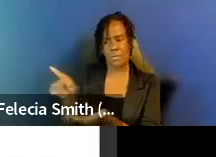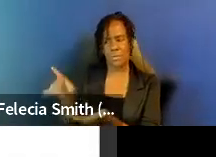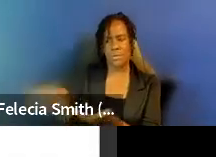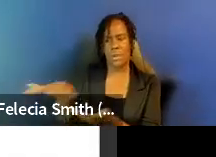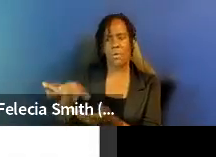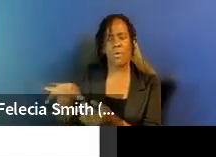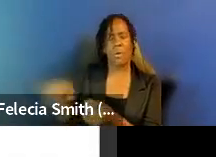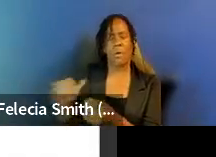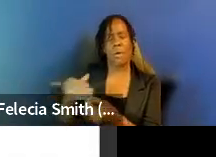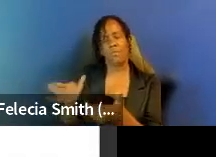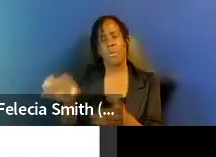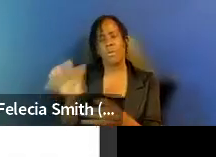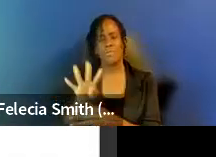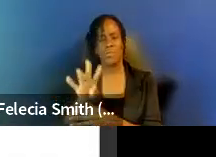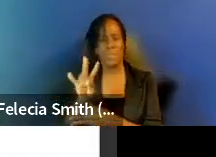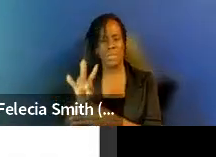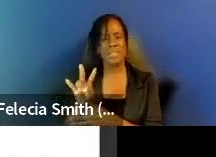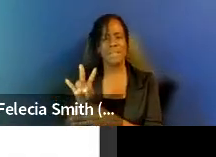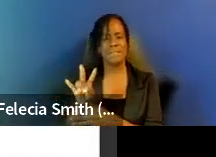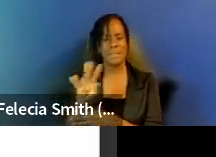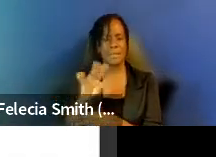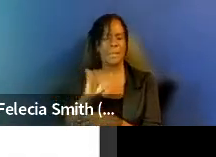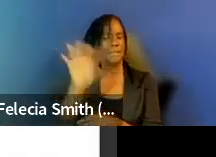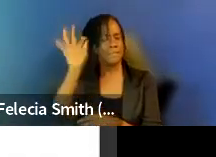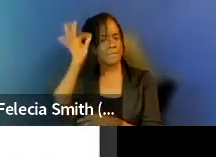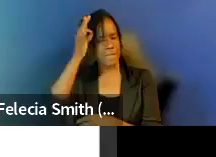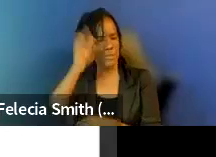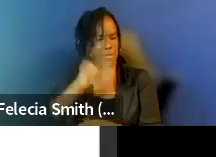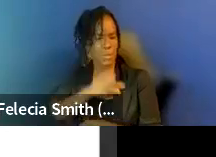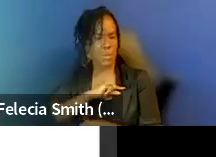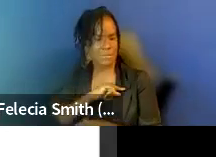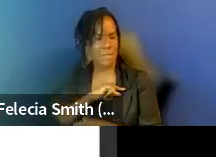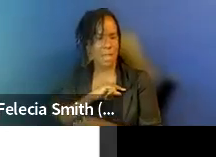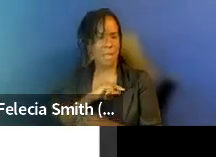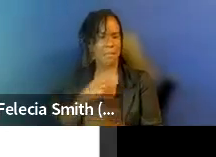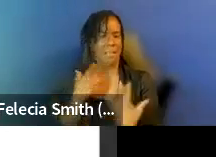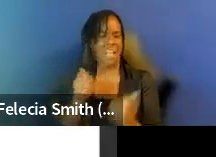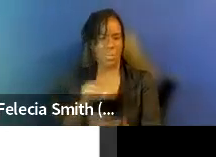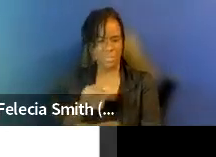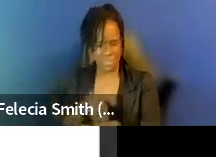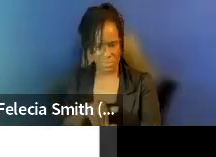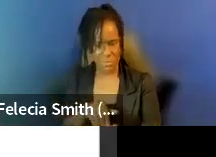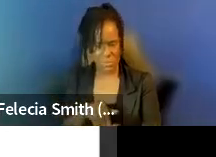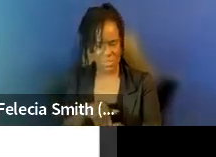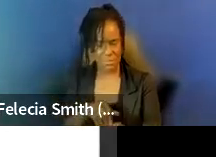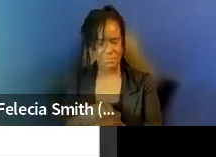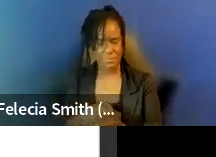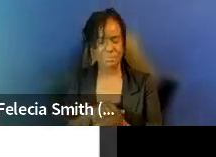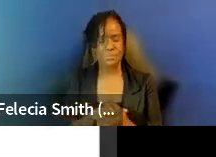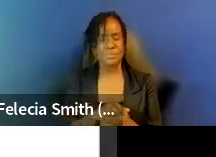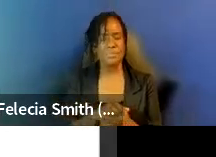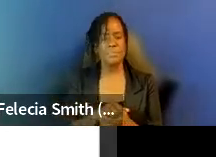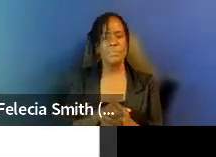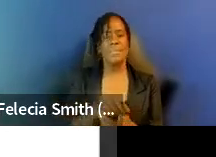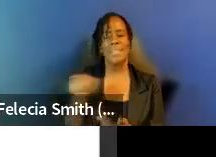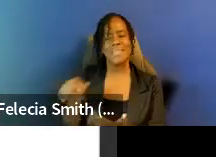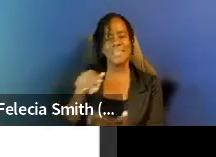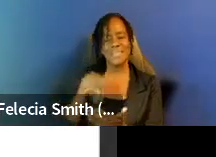asked to do. One more place to draw early